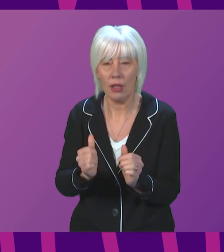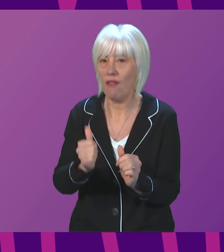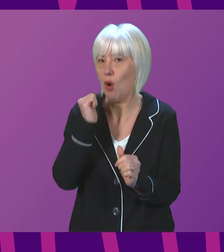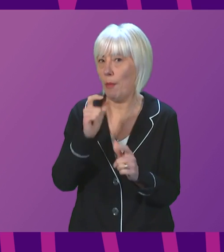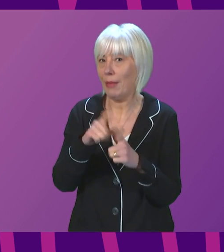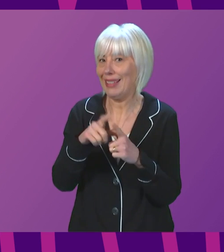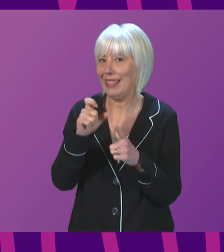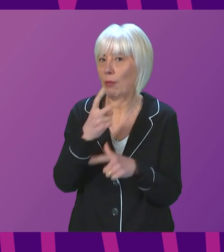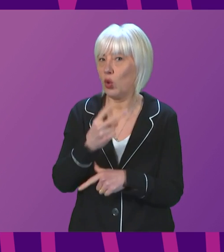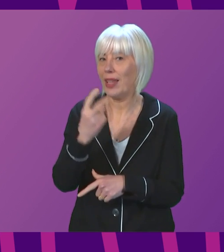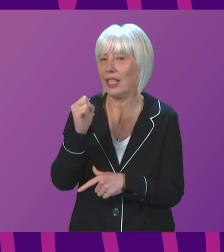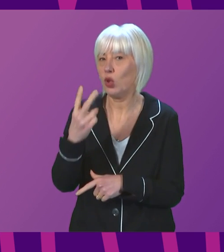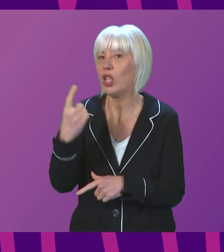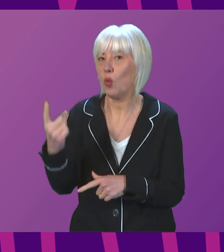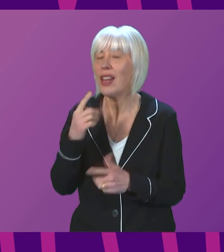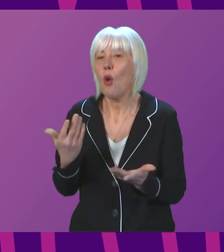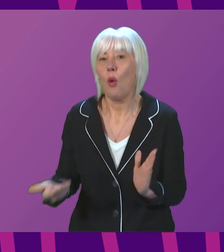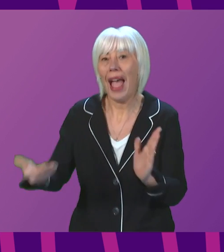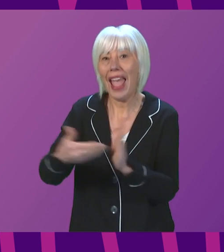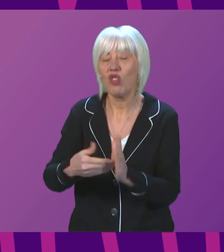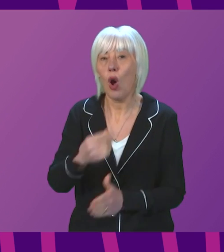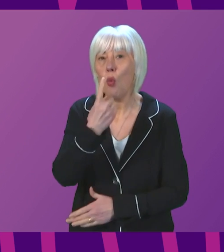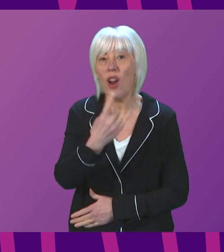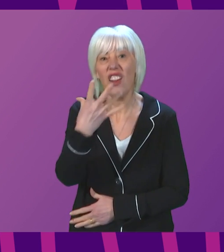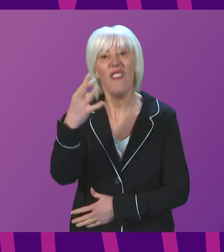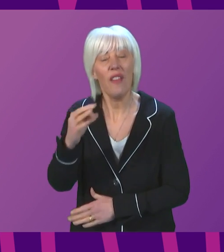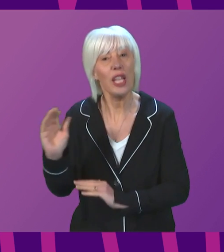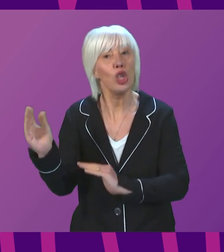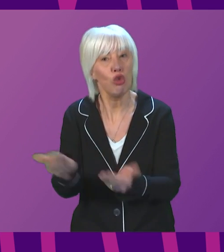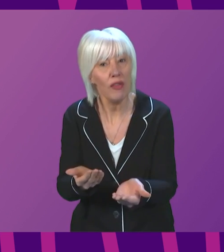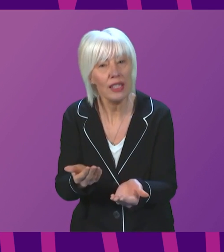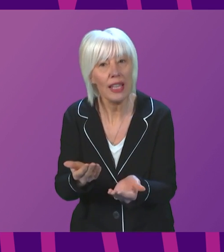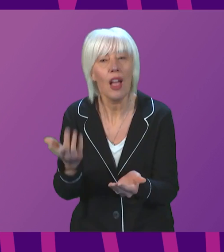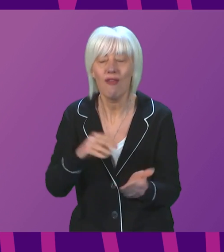2021, is now adding nearly 150 services, following the consultations.